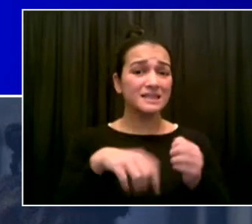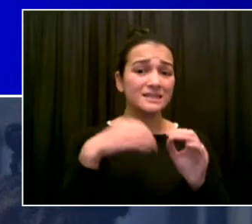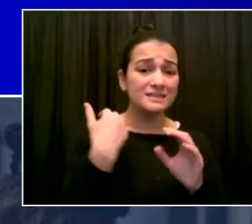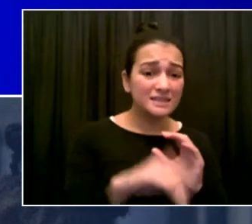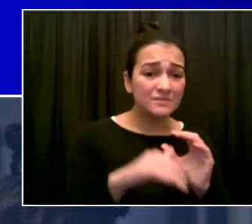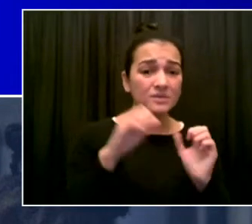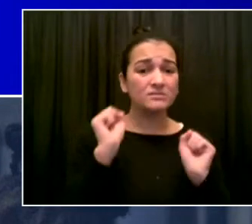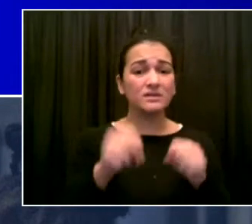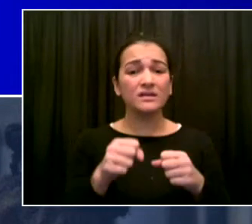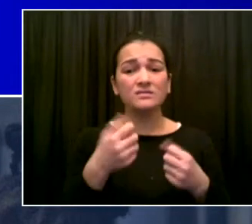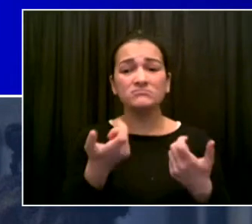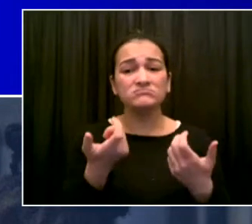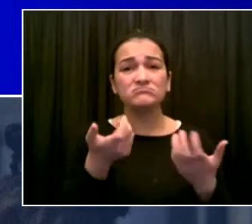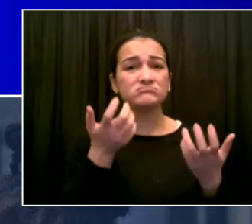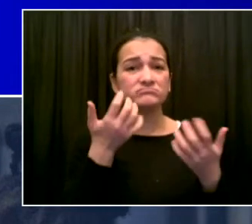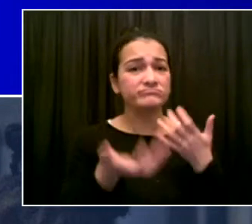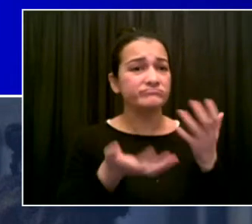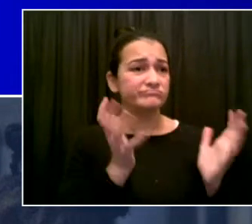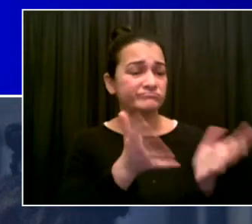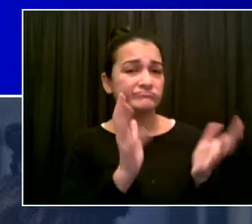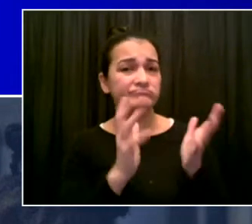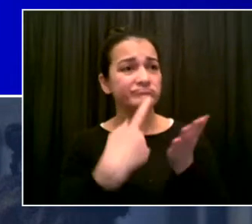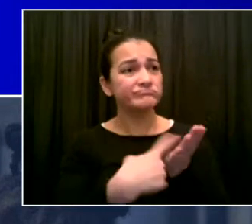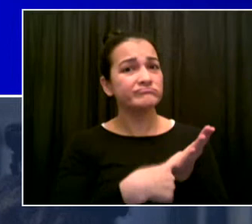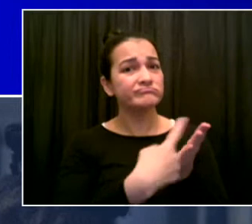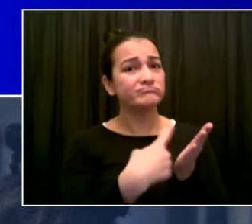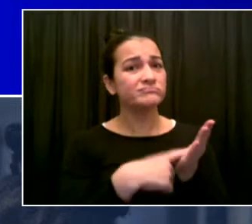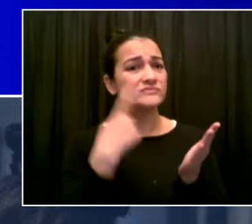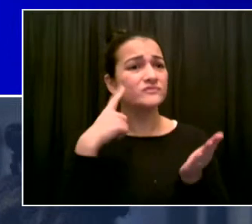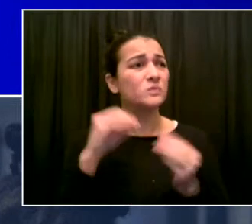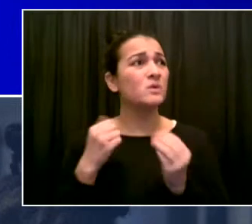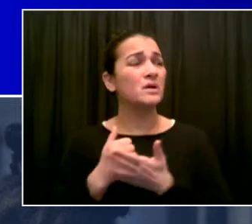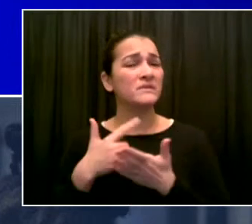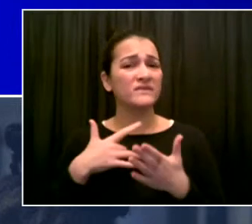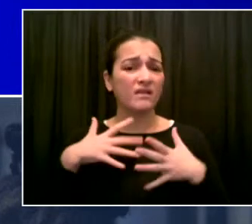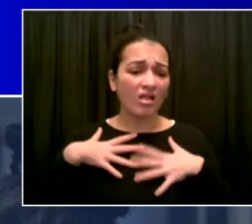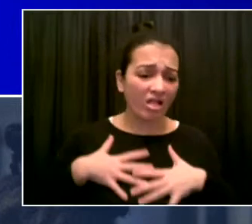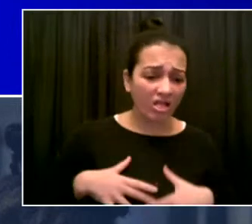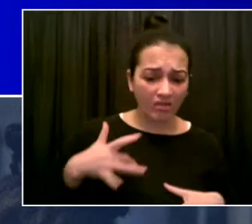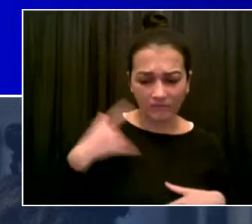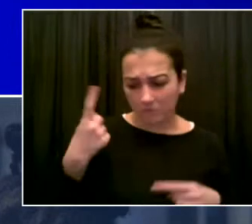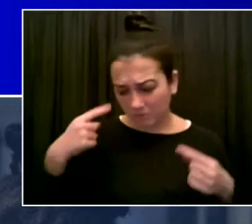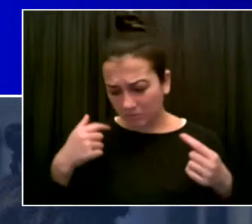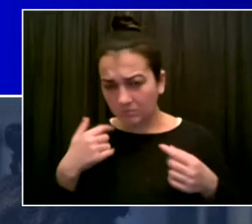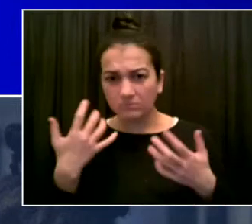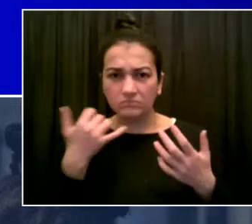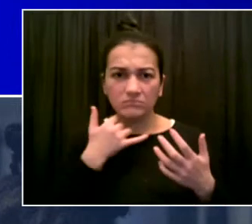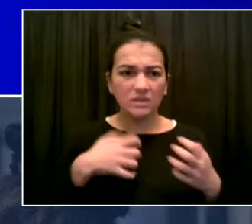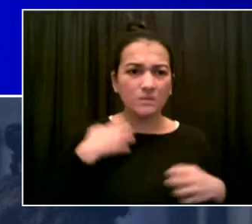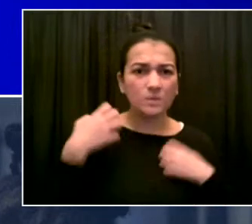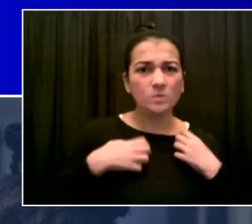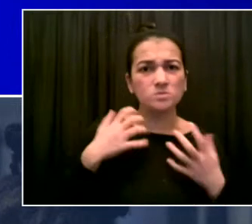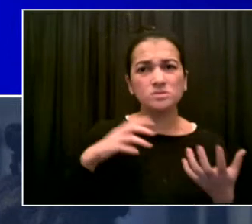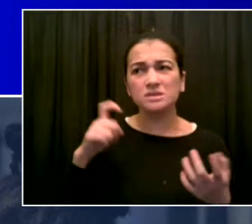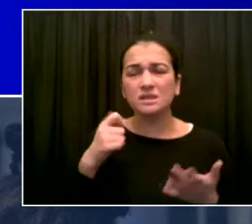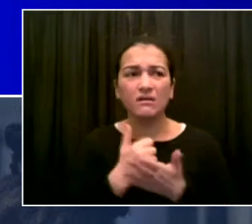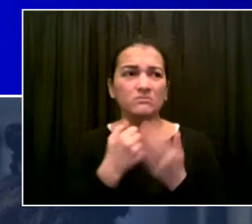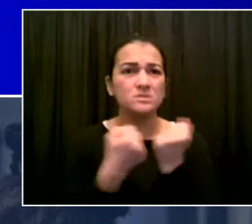AND LIVES HAVE BEEN SAVED BECAUSE OF NYC WELL AND THE LOAN IN ADDITION TO